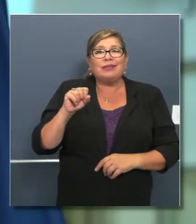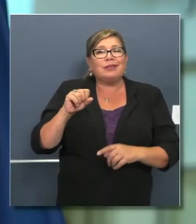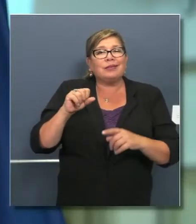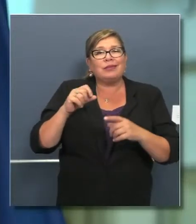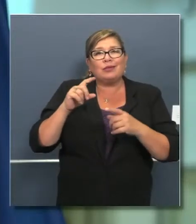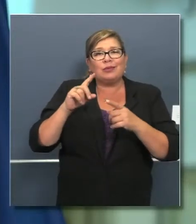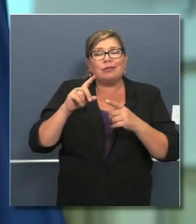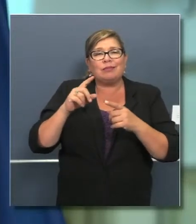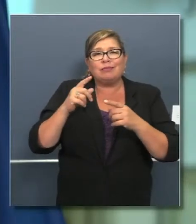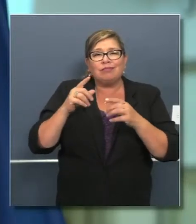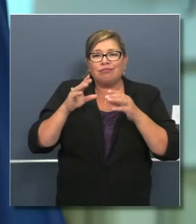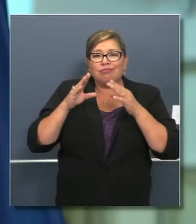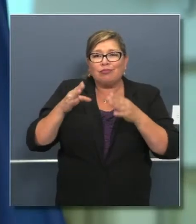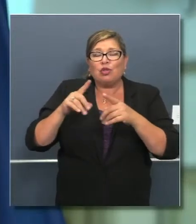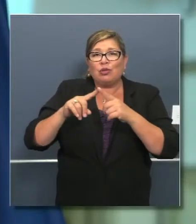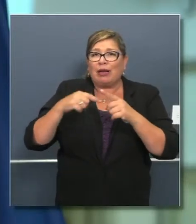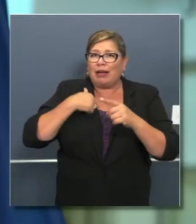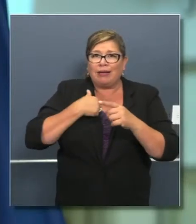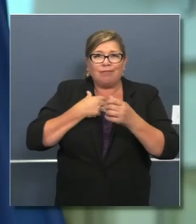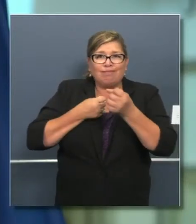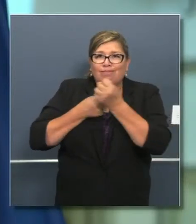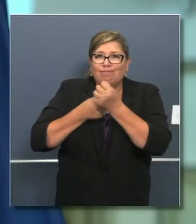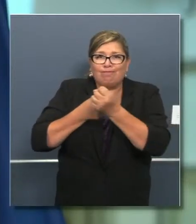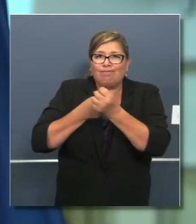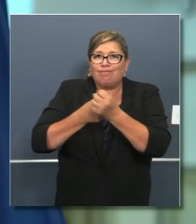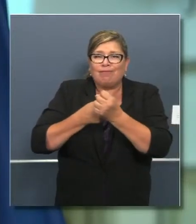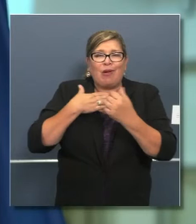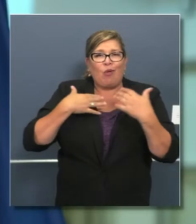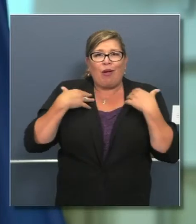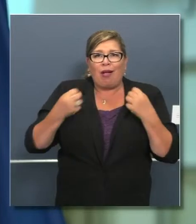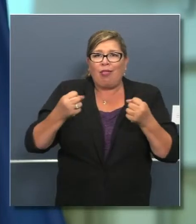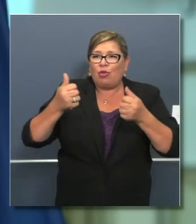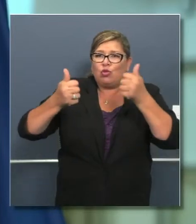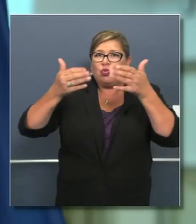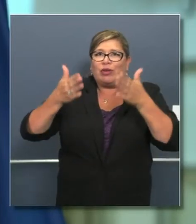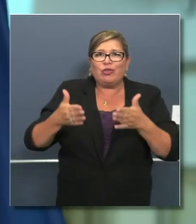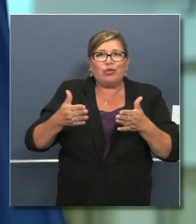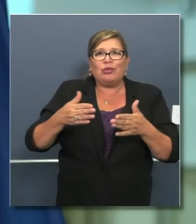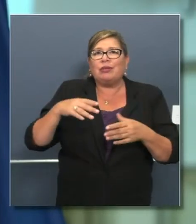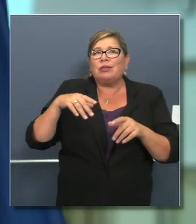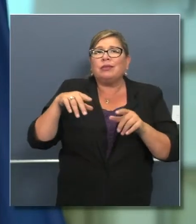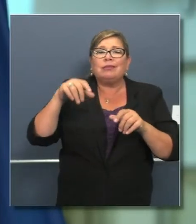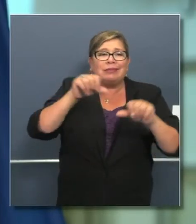our health advisors and directors are doing in the science and data that dr. Fauci and others present